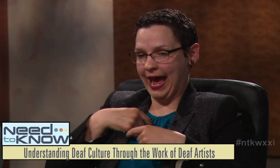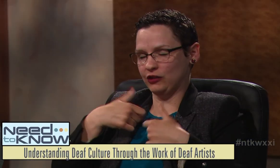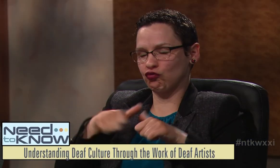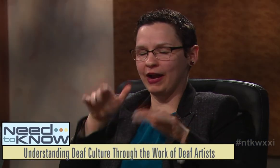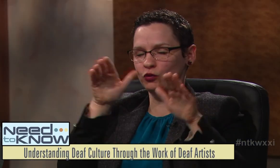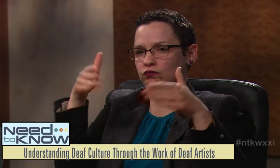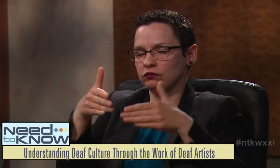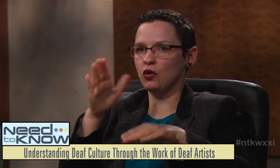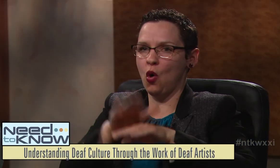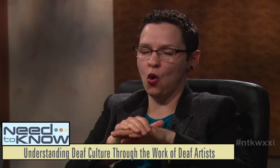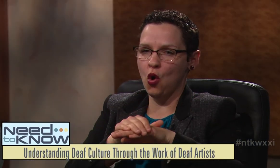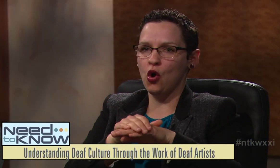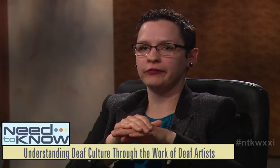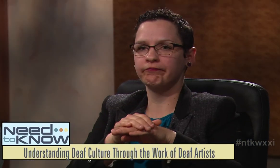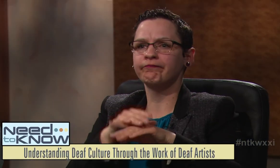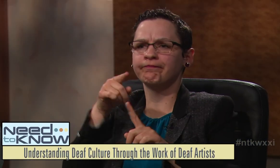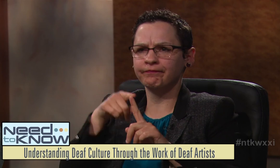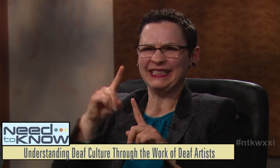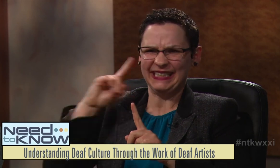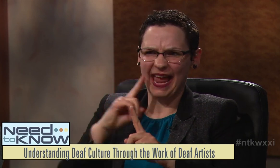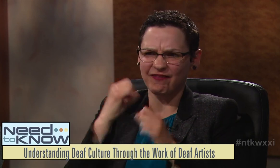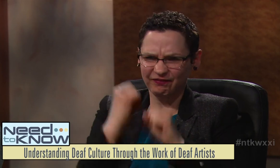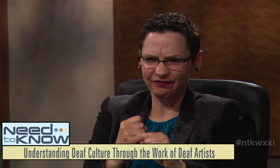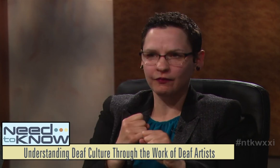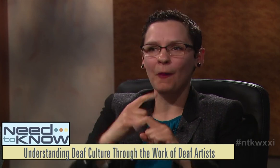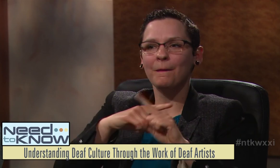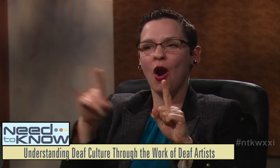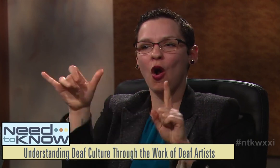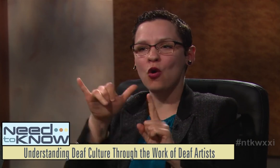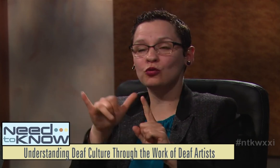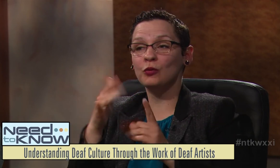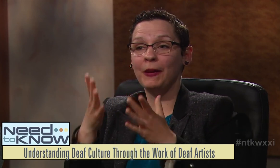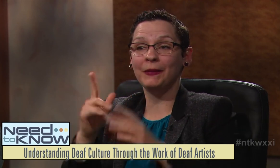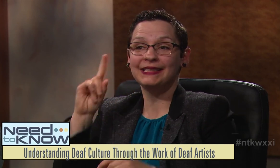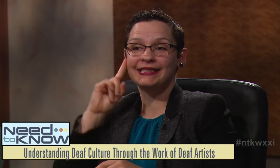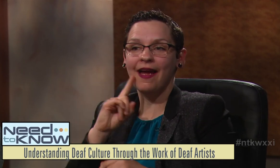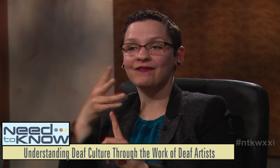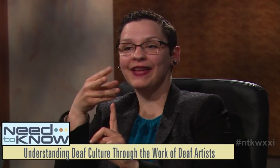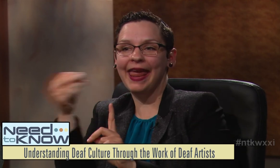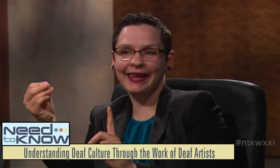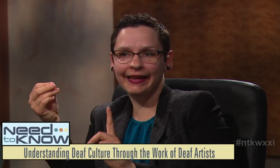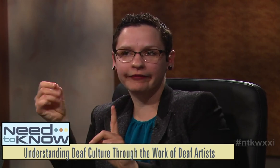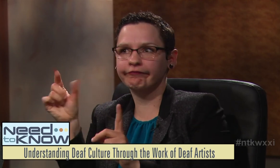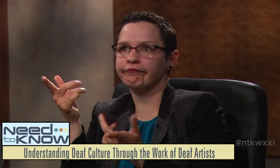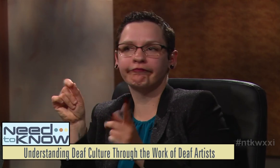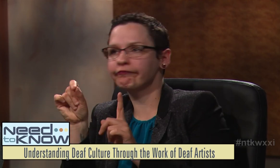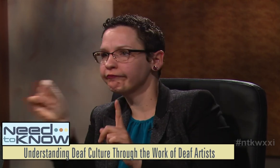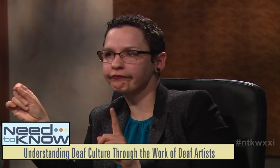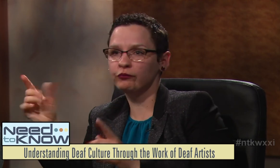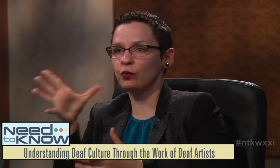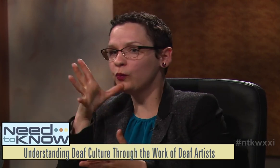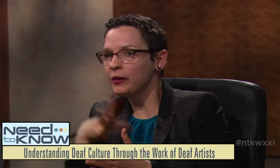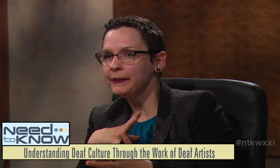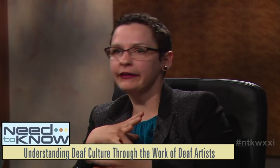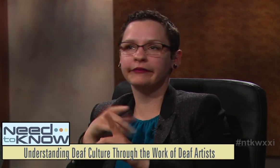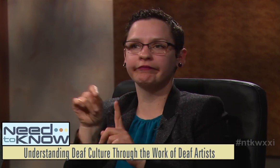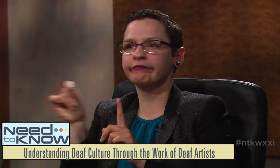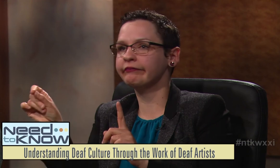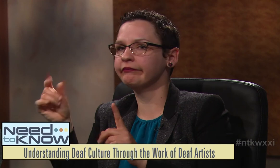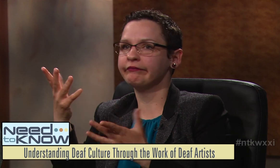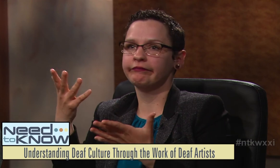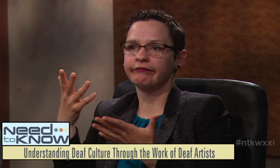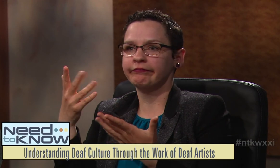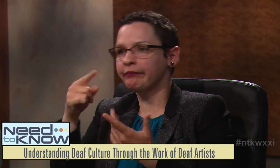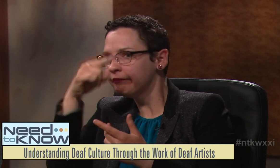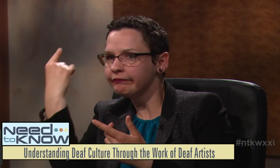WE TRY FOR EXAMPLE I REALLY FOCUS ON VERY STRONG DEAF ART